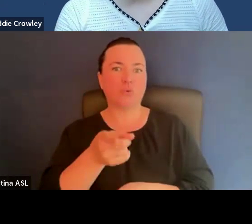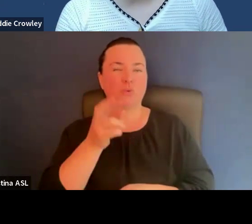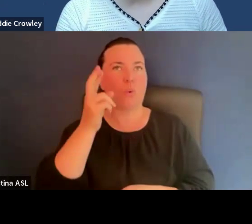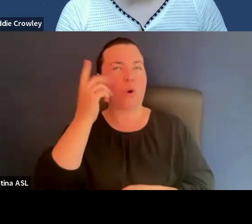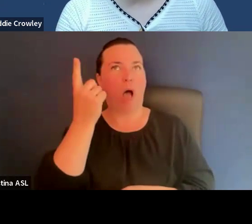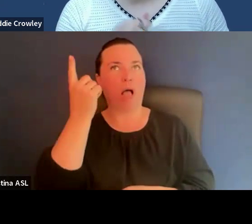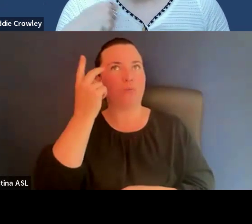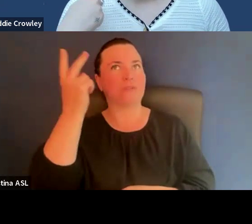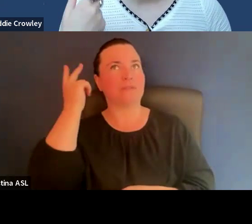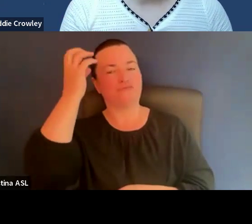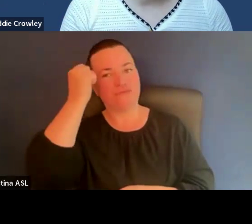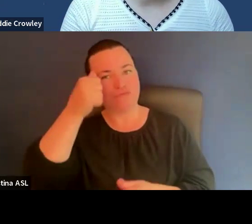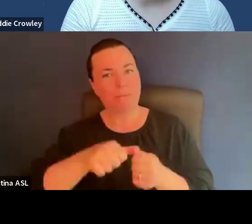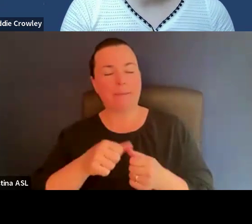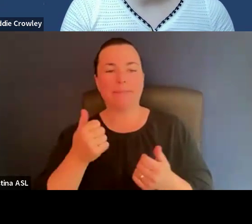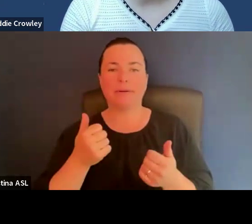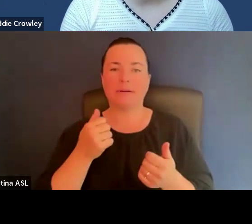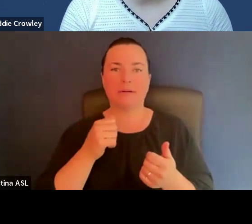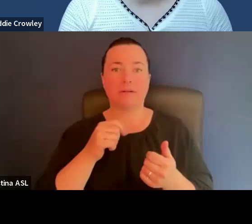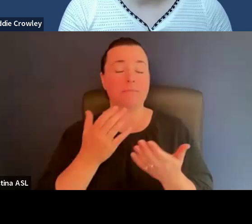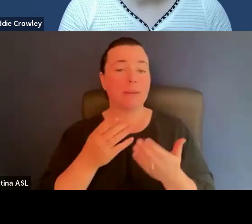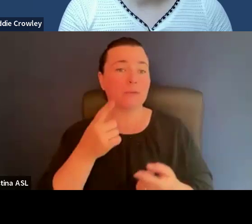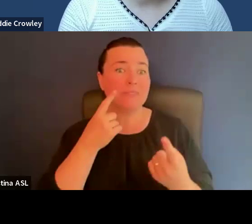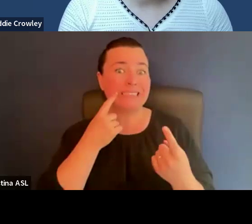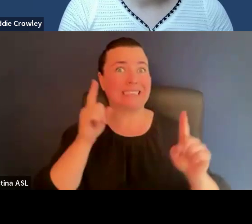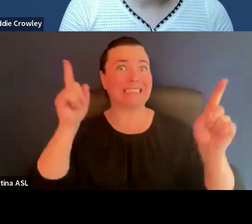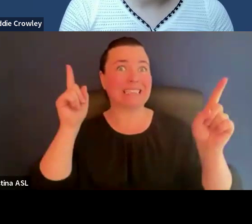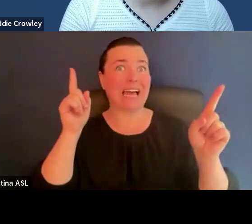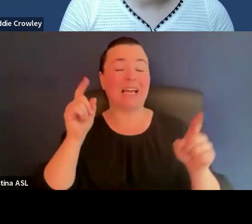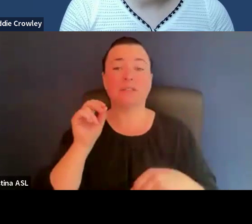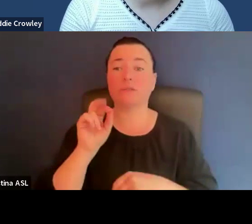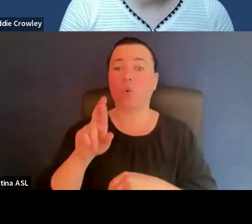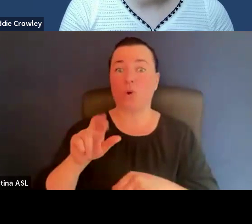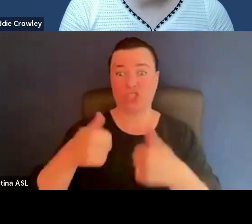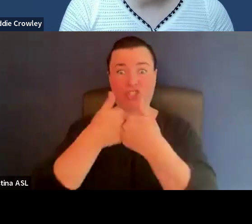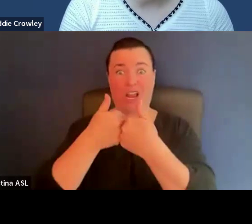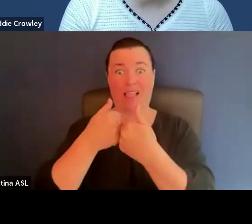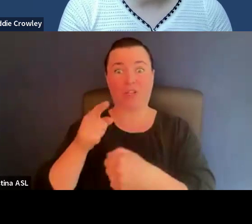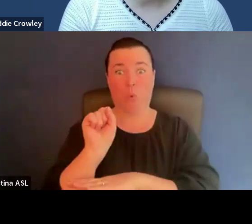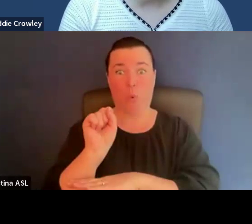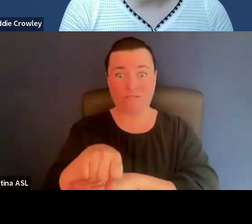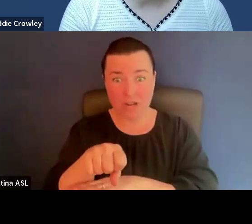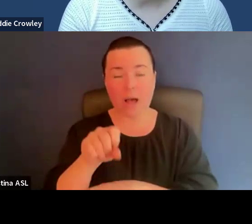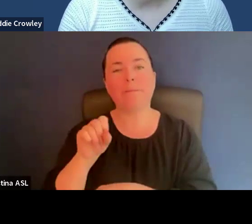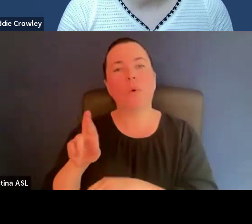a challenge that you overcame, or a lesson that you learned in that particular instance.